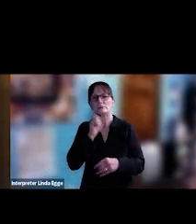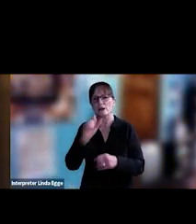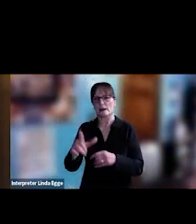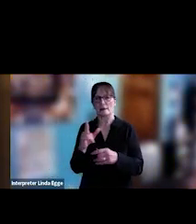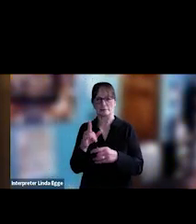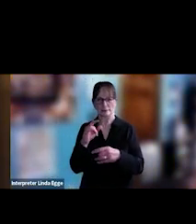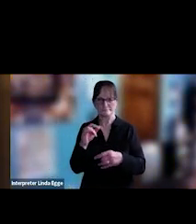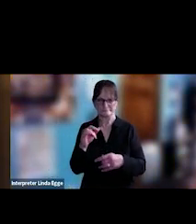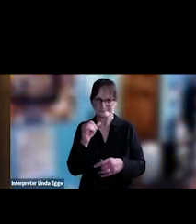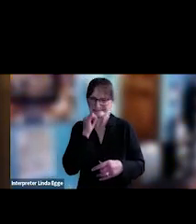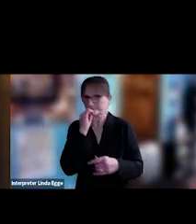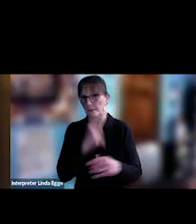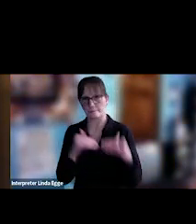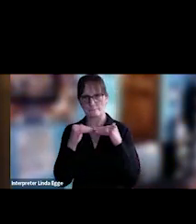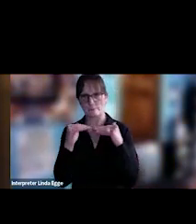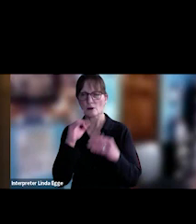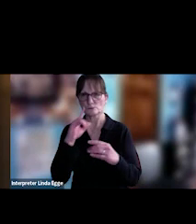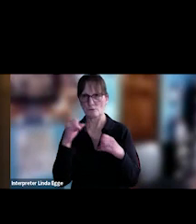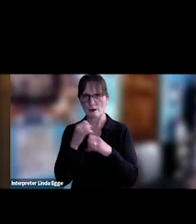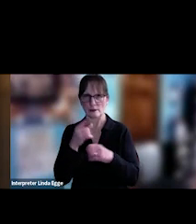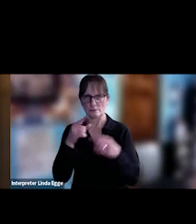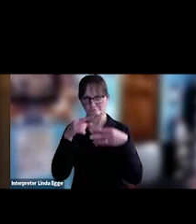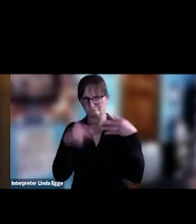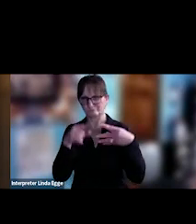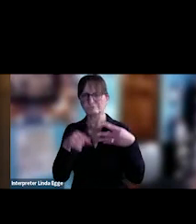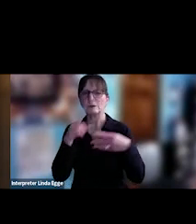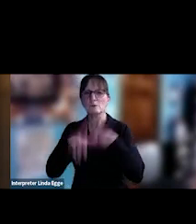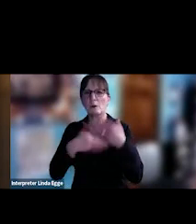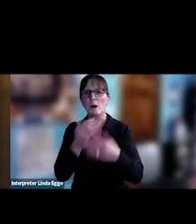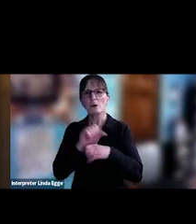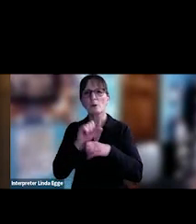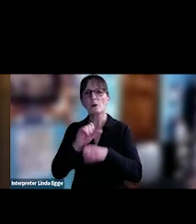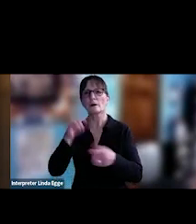because fighting those are really central to all of our work at Justice in Aging.